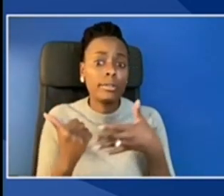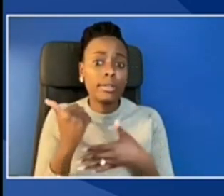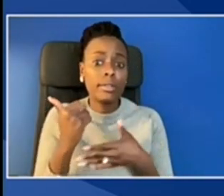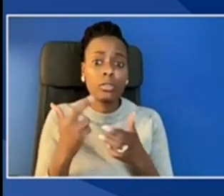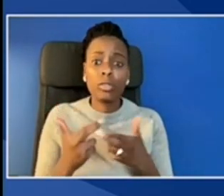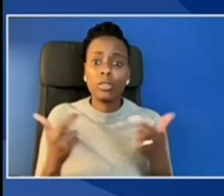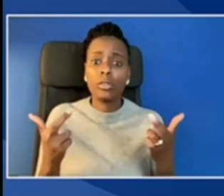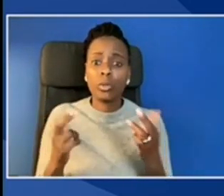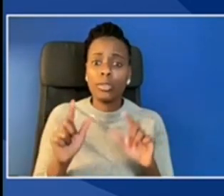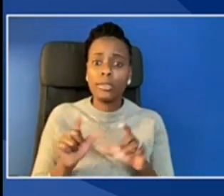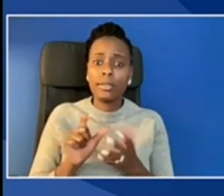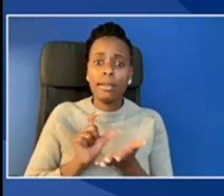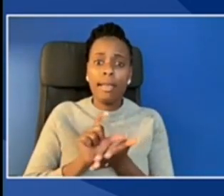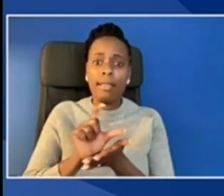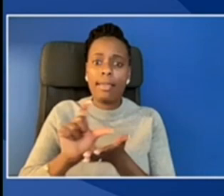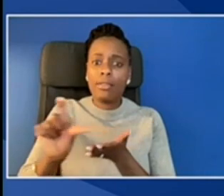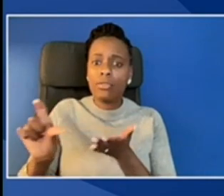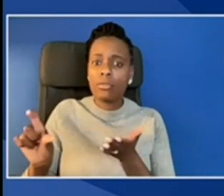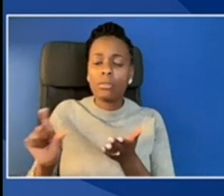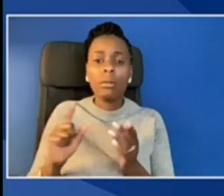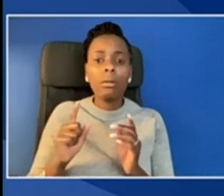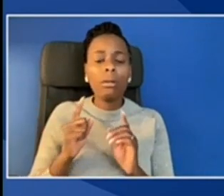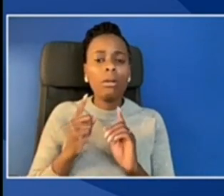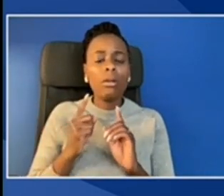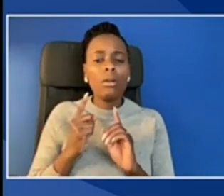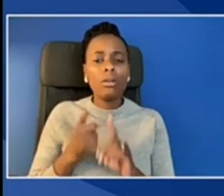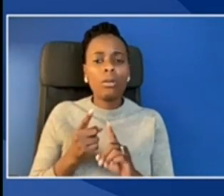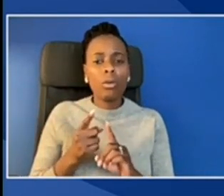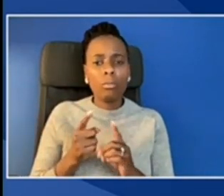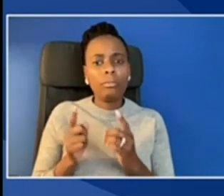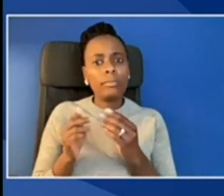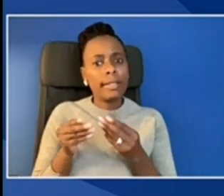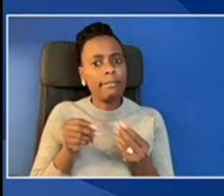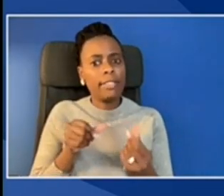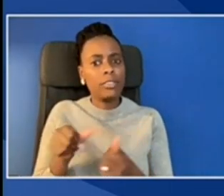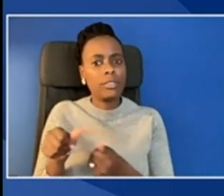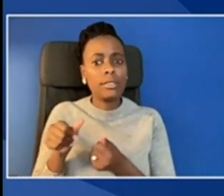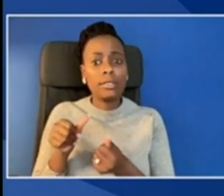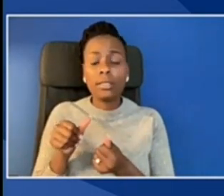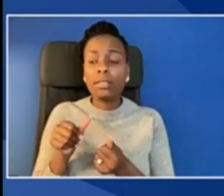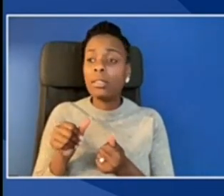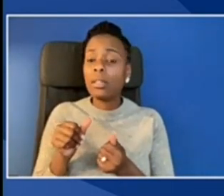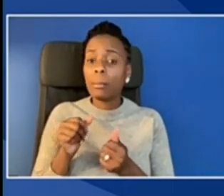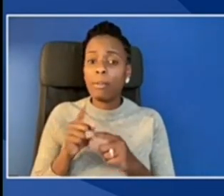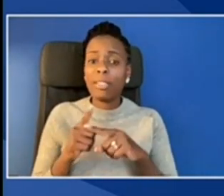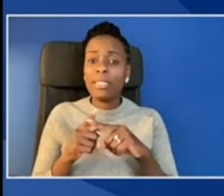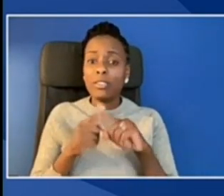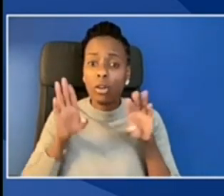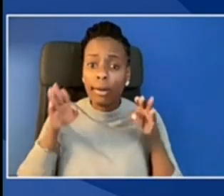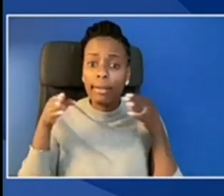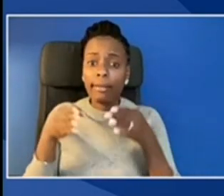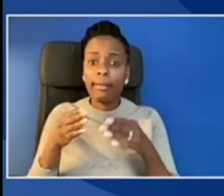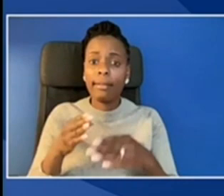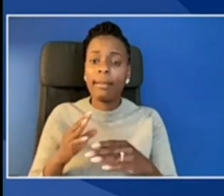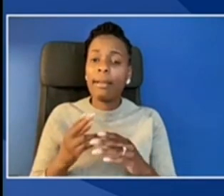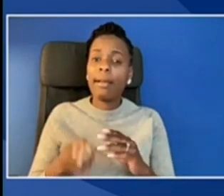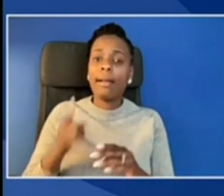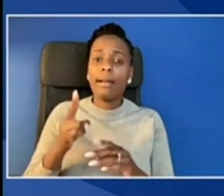ensuring that we're allocating resources efficiently by targeting high impact areas, as folks have said, streamlining the process.